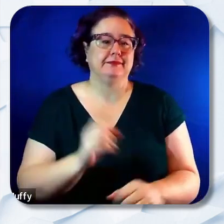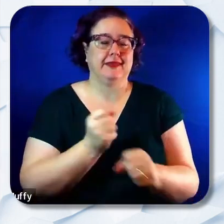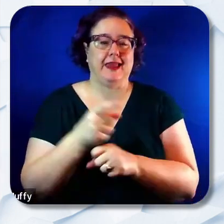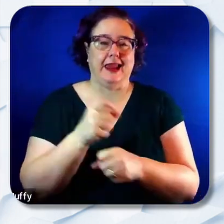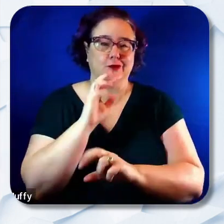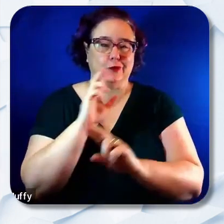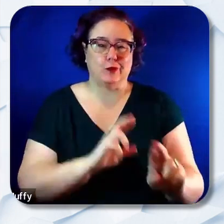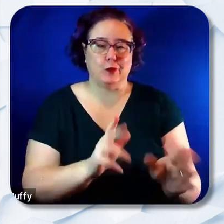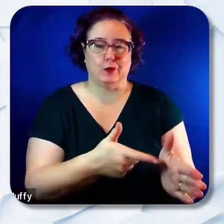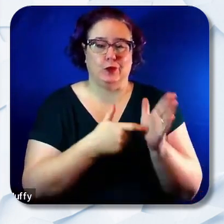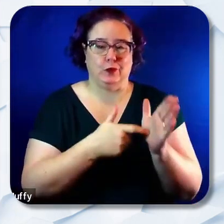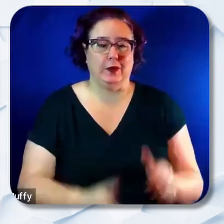Hello.